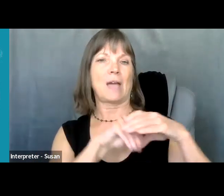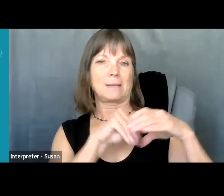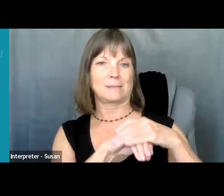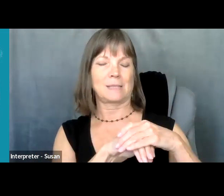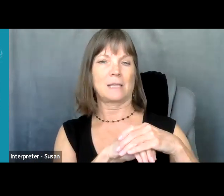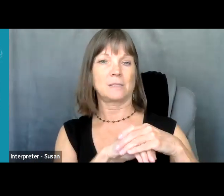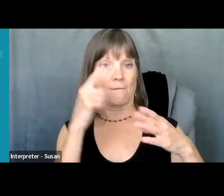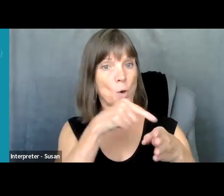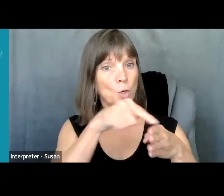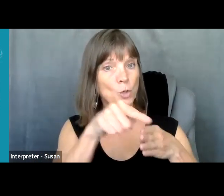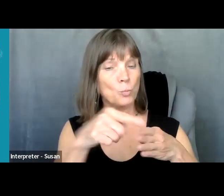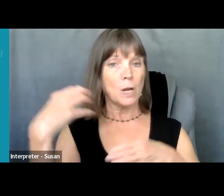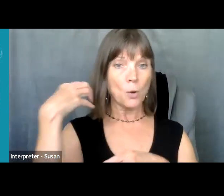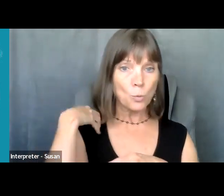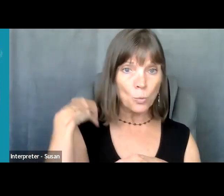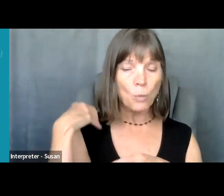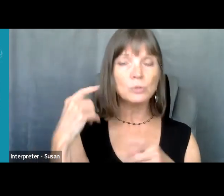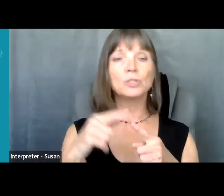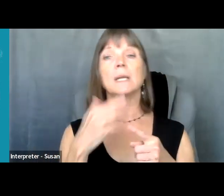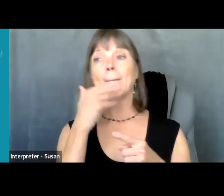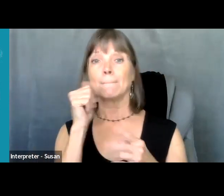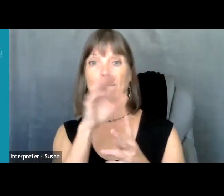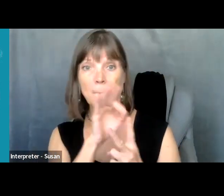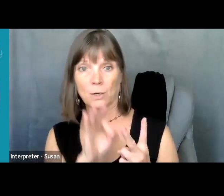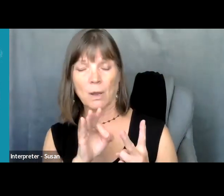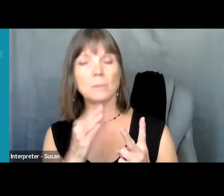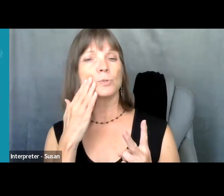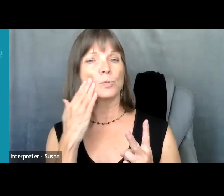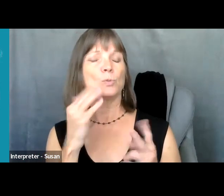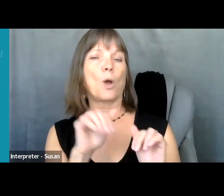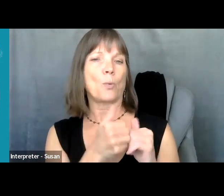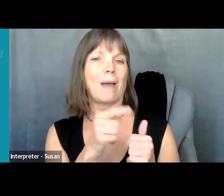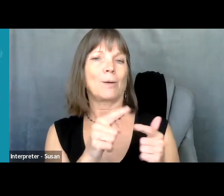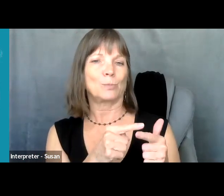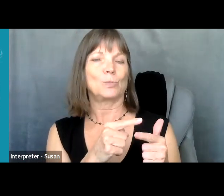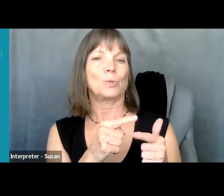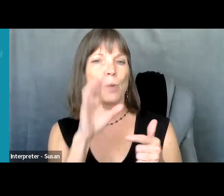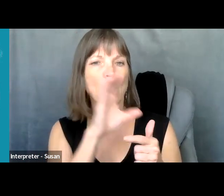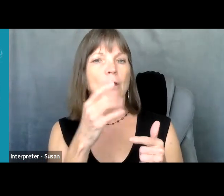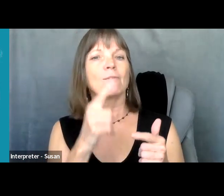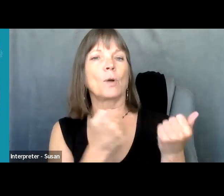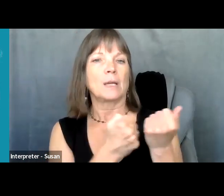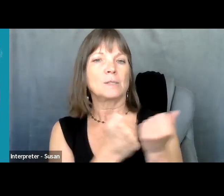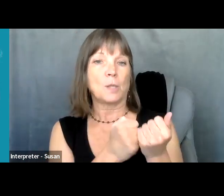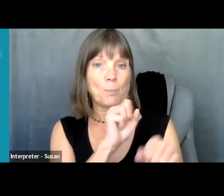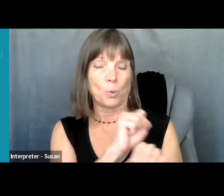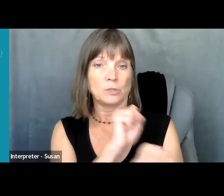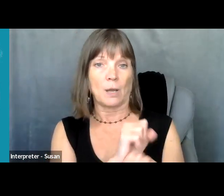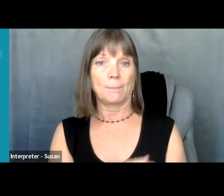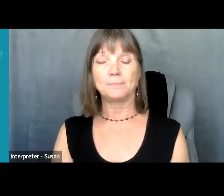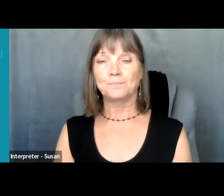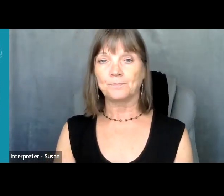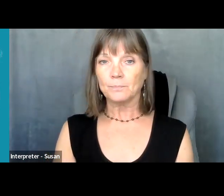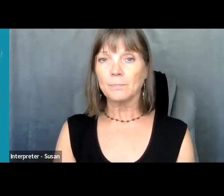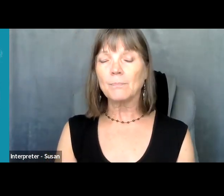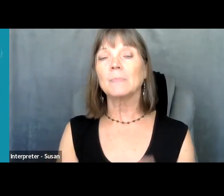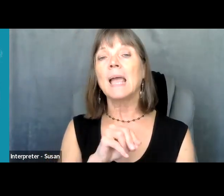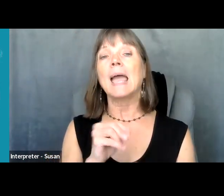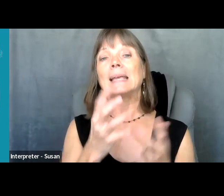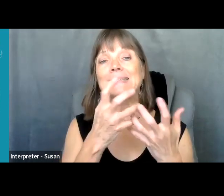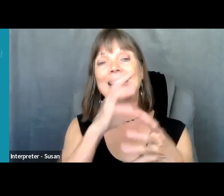Kelly Crosbie (she/her): for your coaching and options, and can work in the most integrated setting for a fair wage and fair benefits, just like everyone else, integrated workplaces are a good.